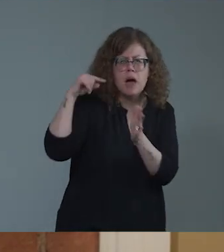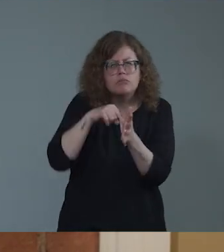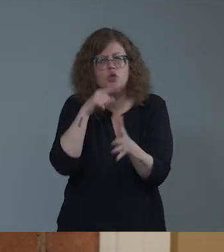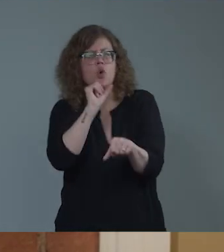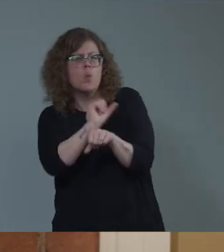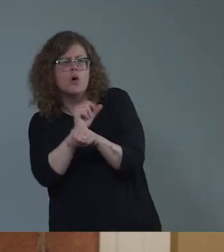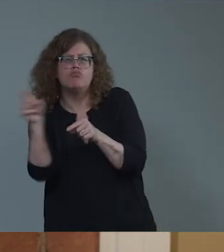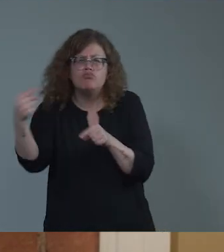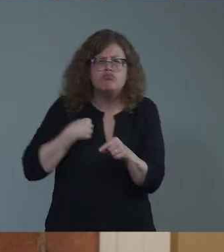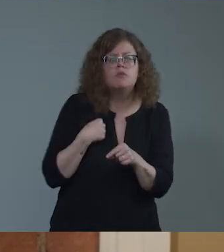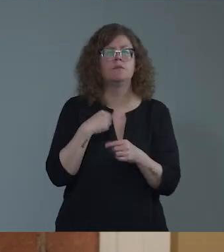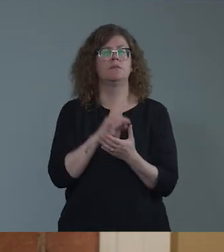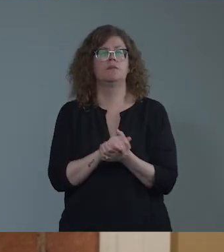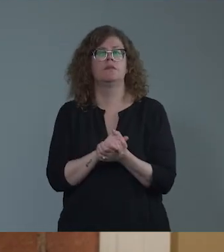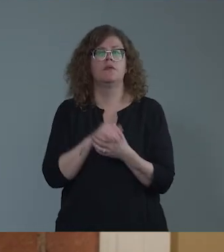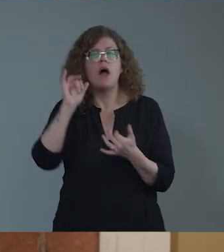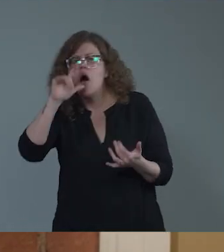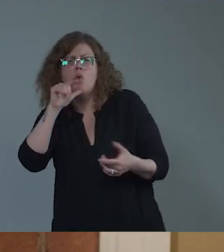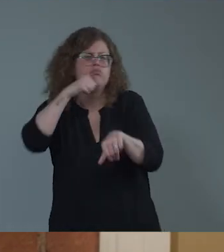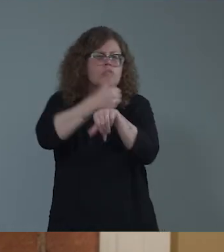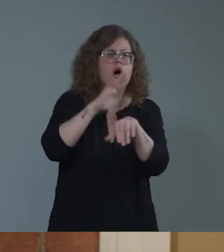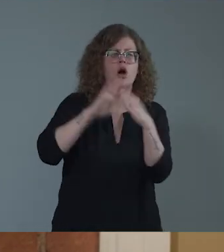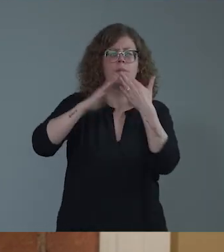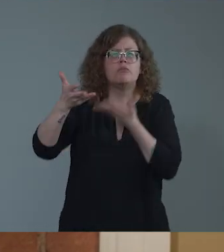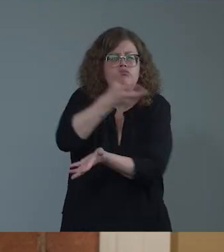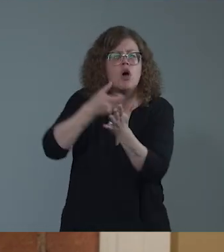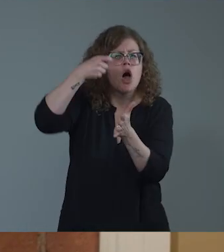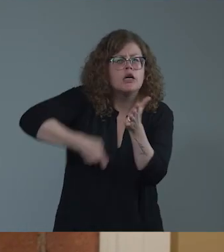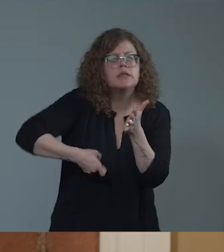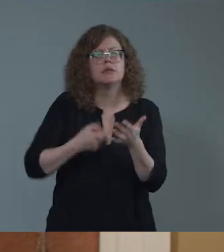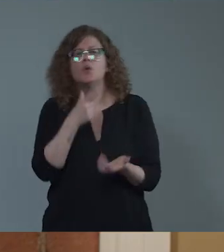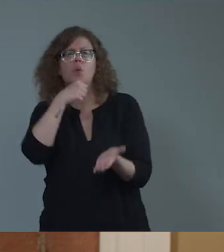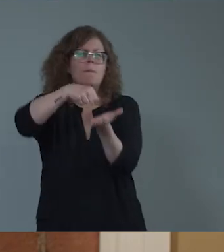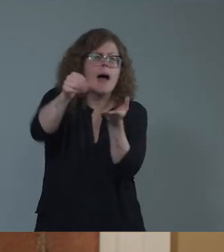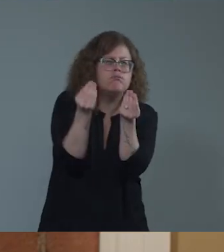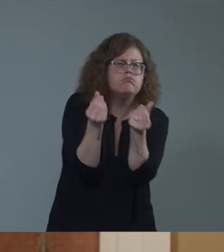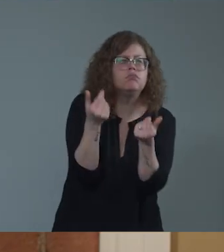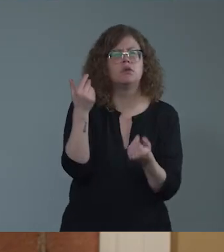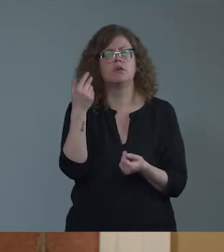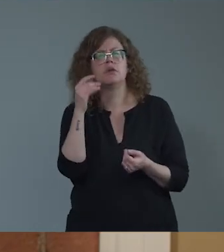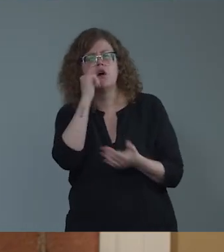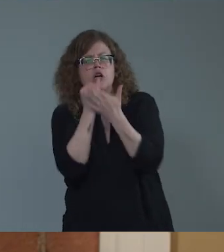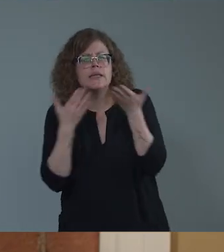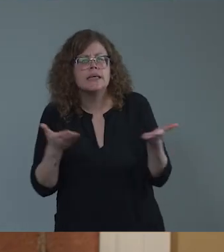excited about working with them on completing this project, it's still really important to go back to that foundation